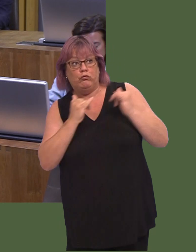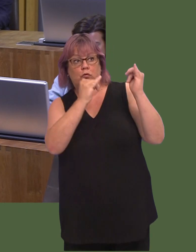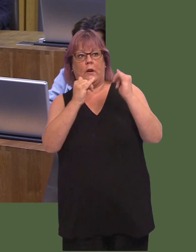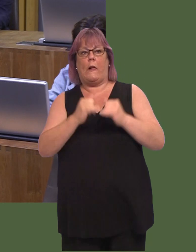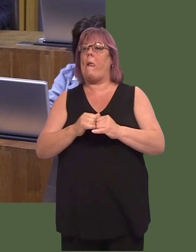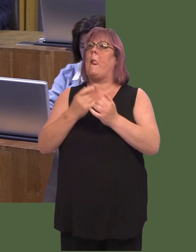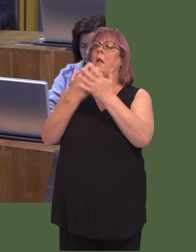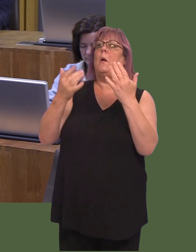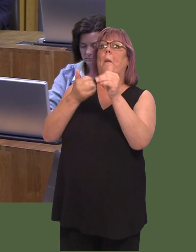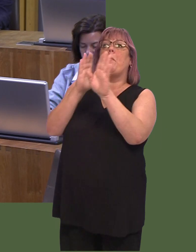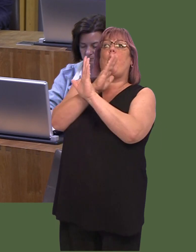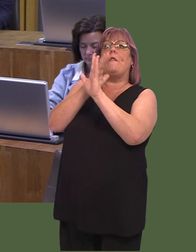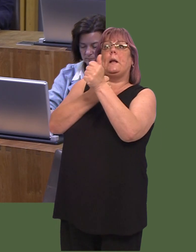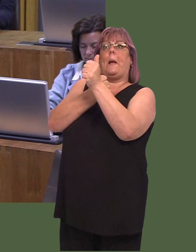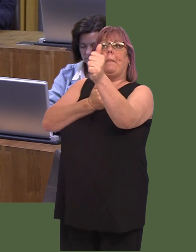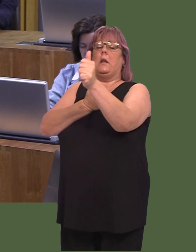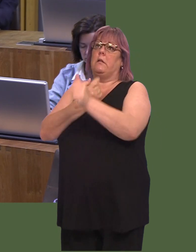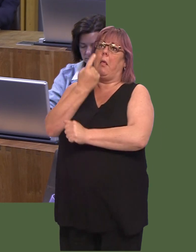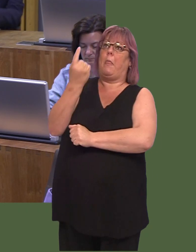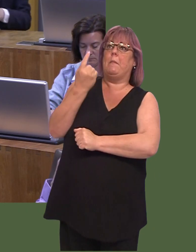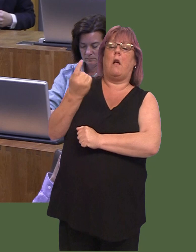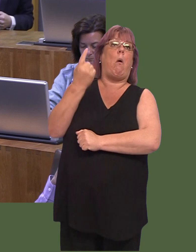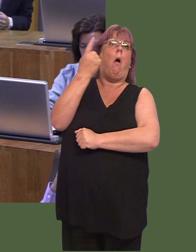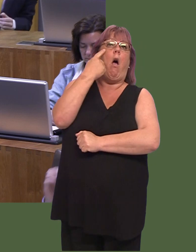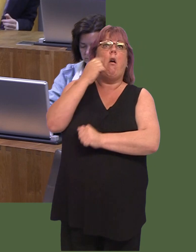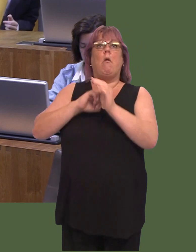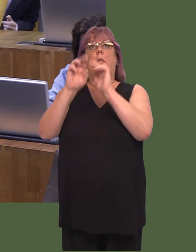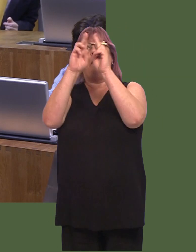Now, there are private companies across Wales who are looking at the buildings that they